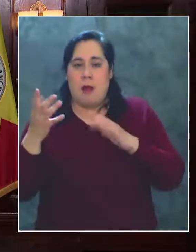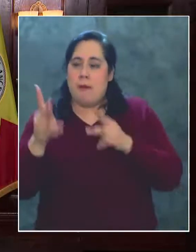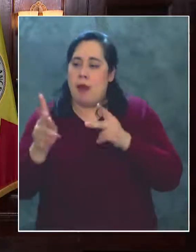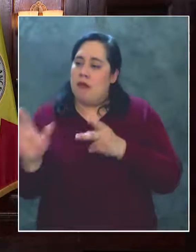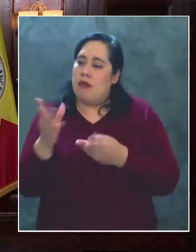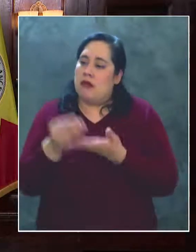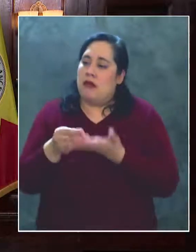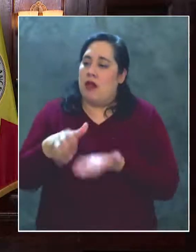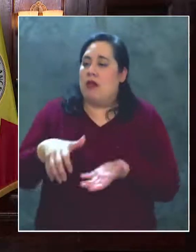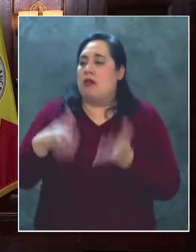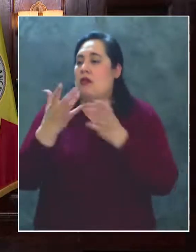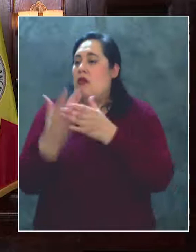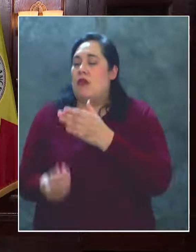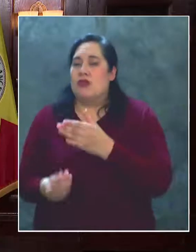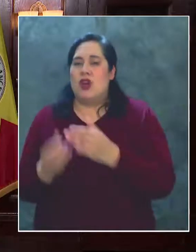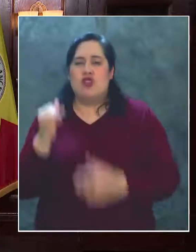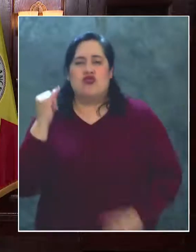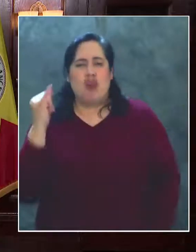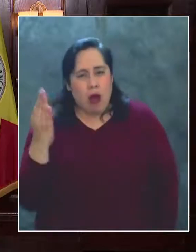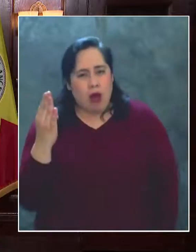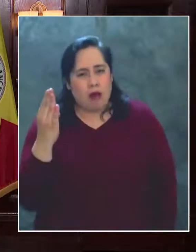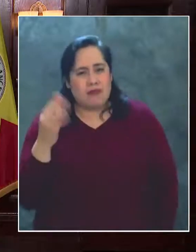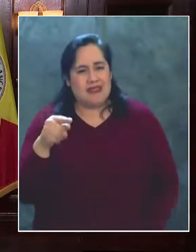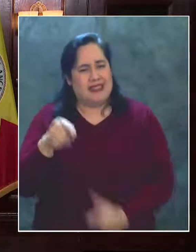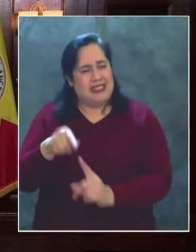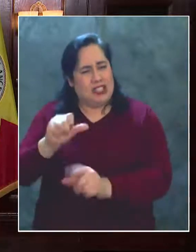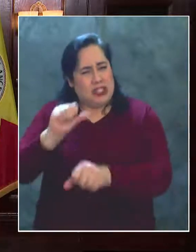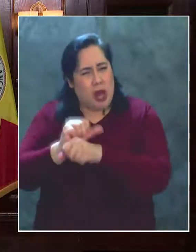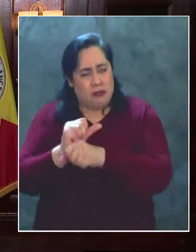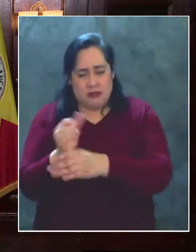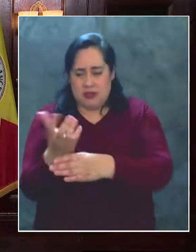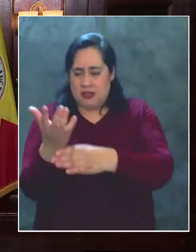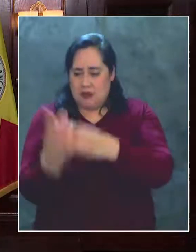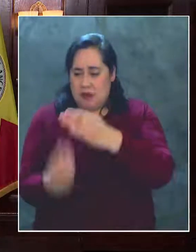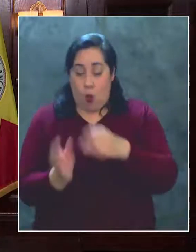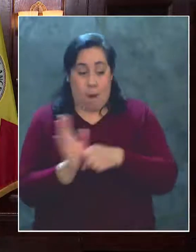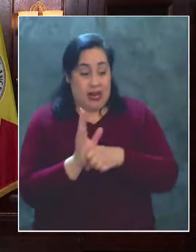LOST AND JOBS, JOBS, JOBS THAT DISAPPEAR WHEN A BUSINESS GOES AWAY.